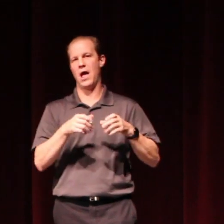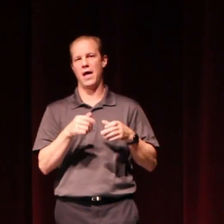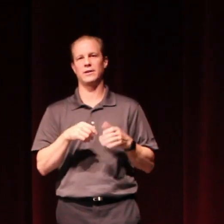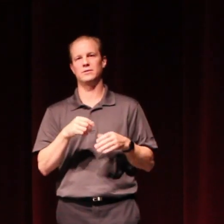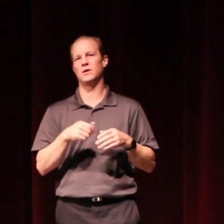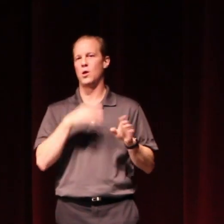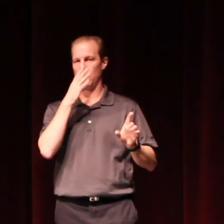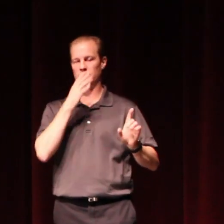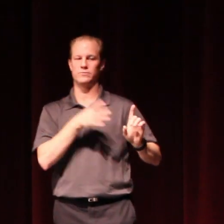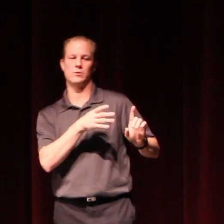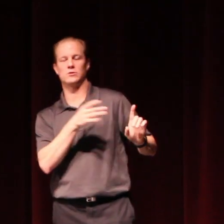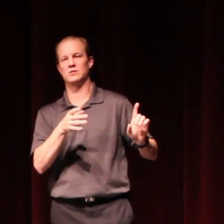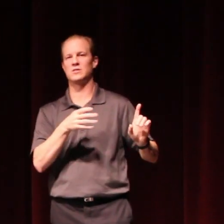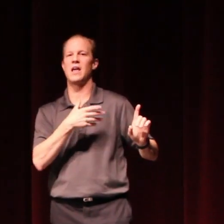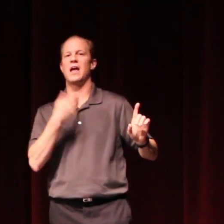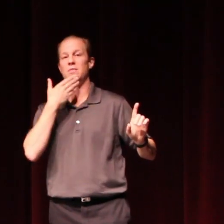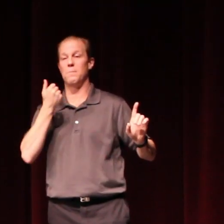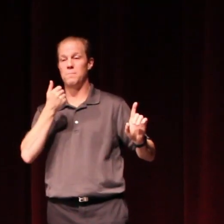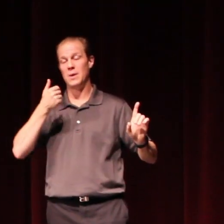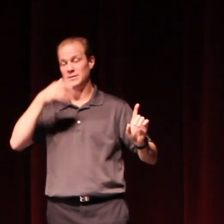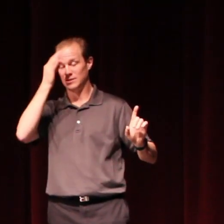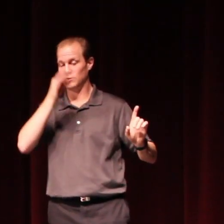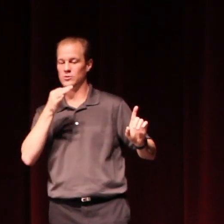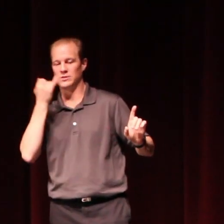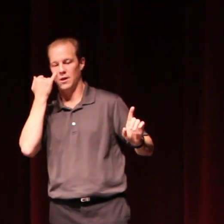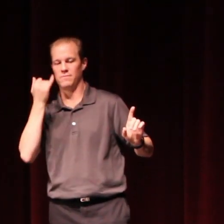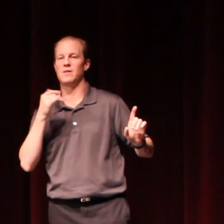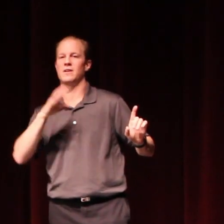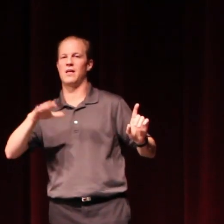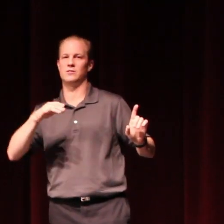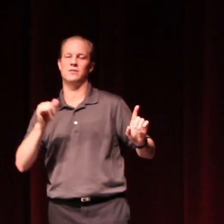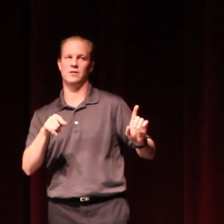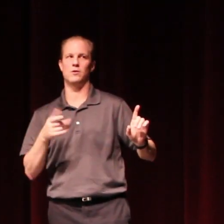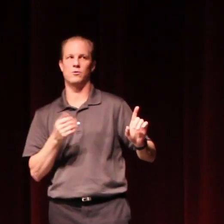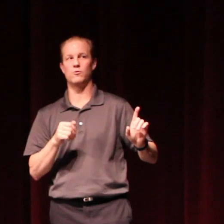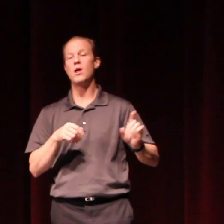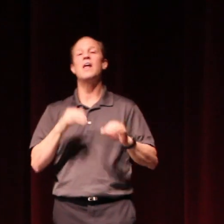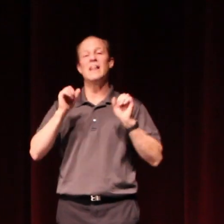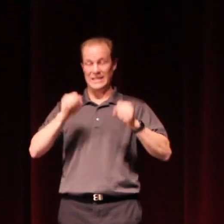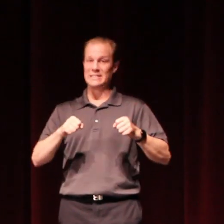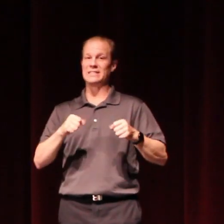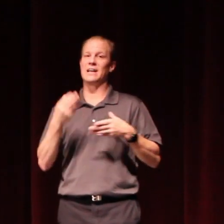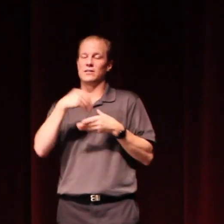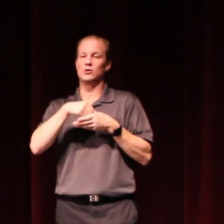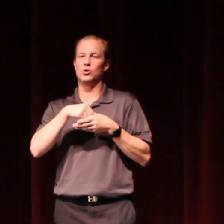serve. This definition could include a personal or financial state like engage in activities that are